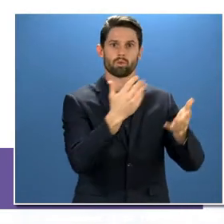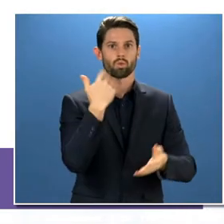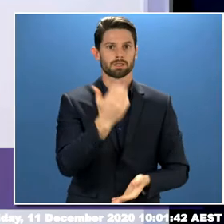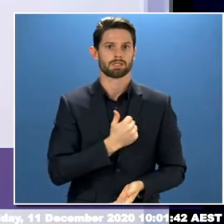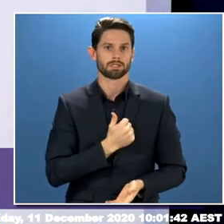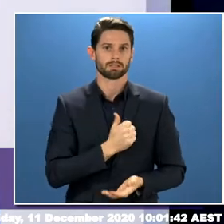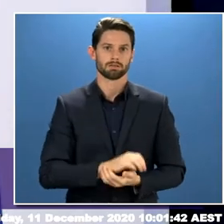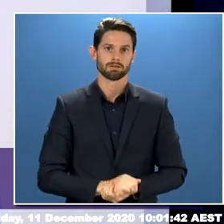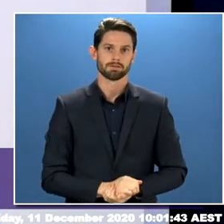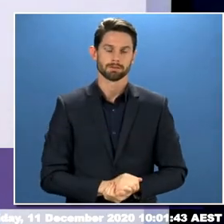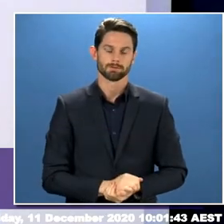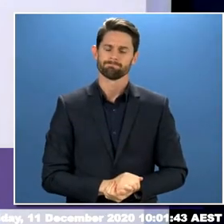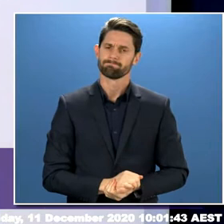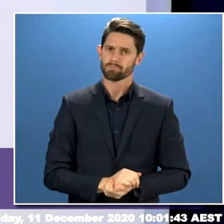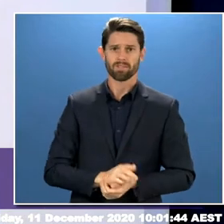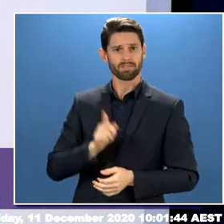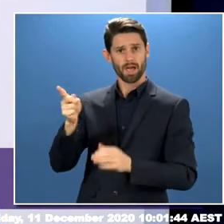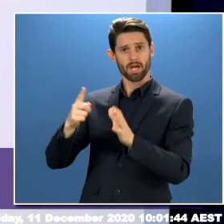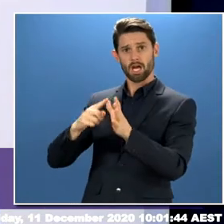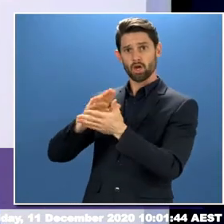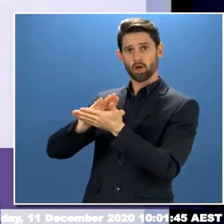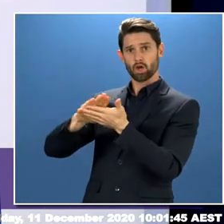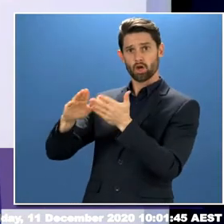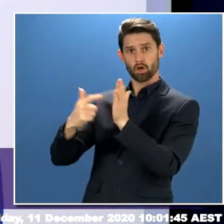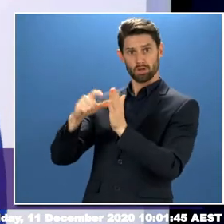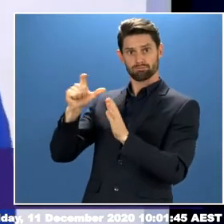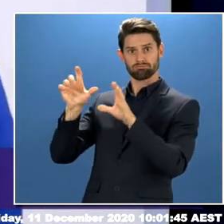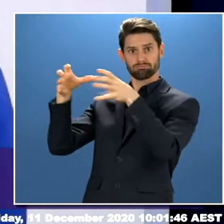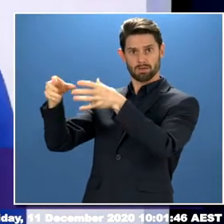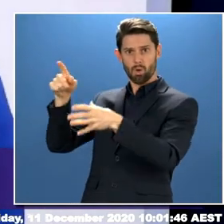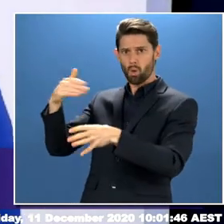has always been to be guided by international human rights law, and